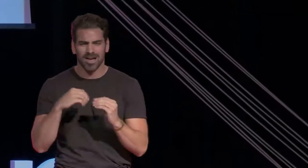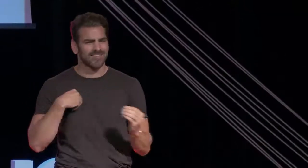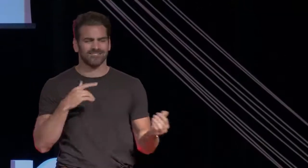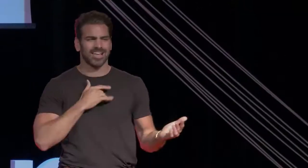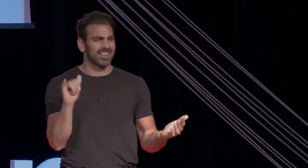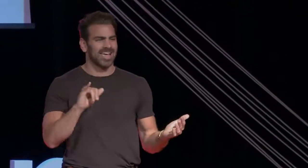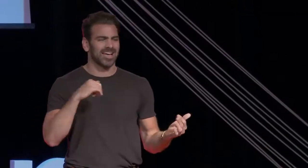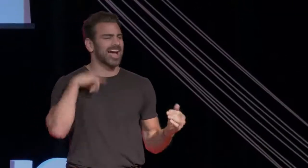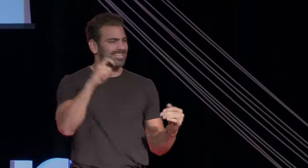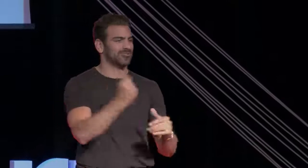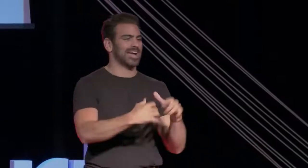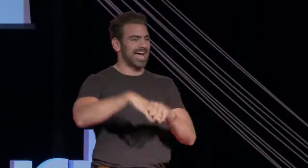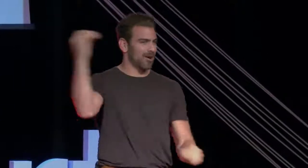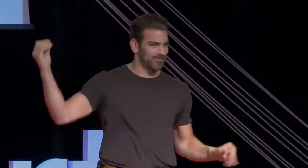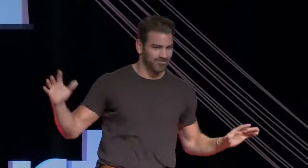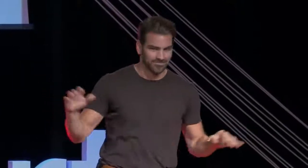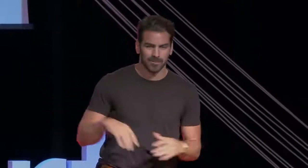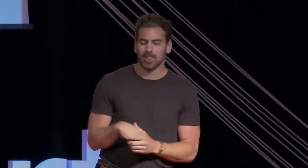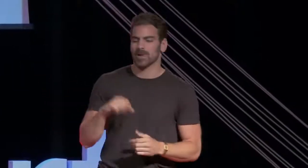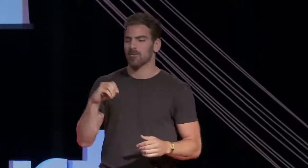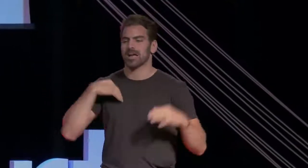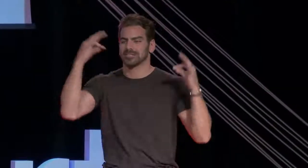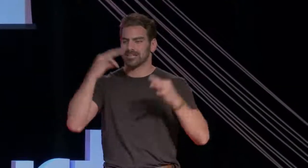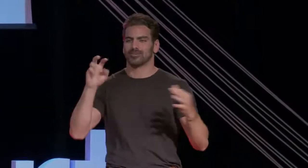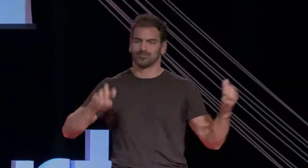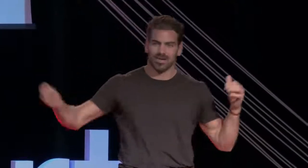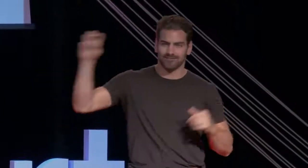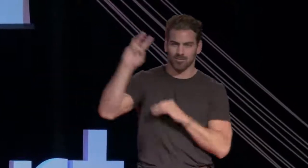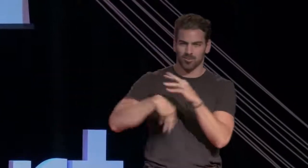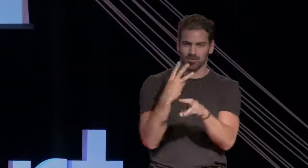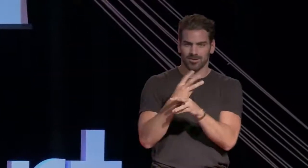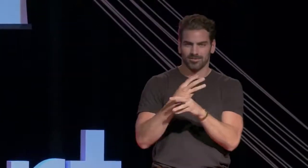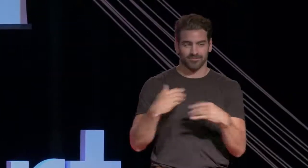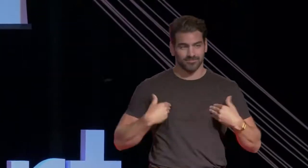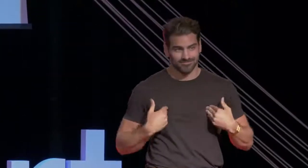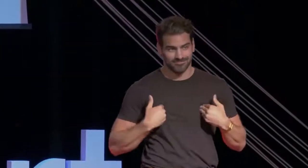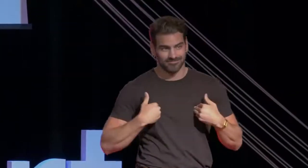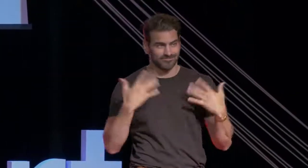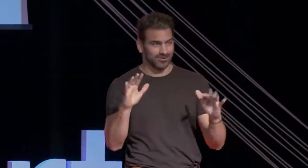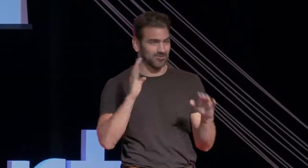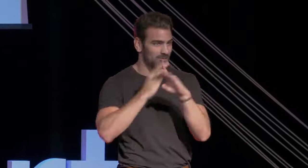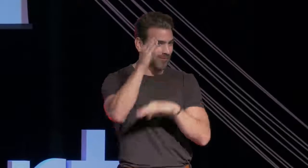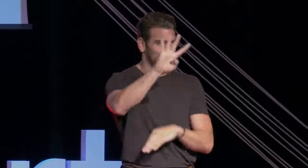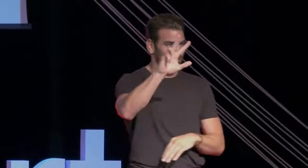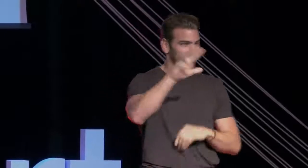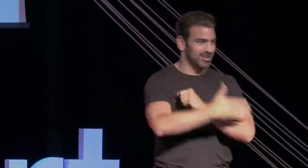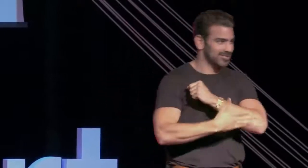the right decision and i decided to get out to get out of my comfort zone and to travel the world